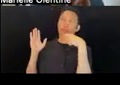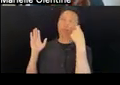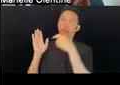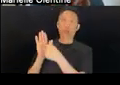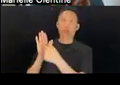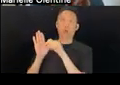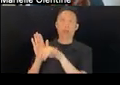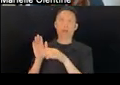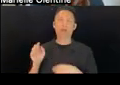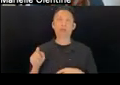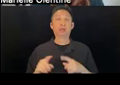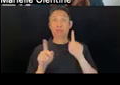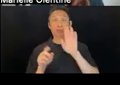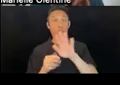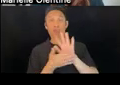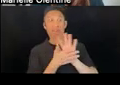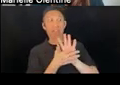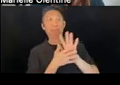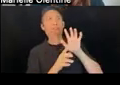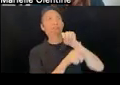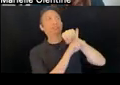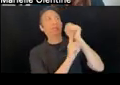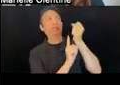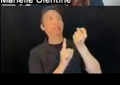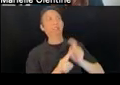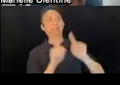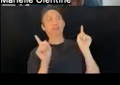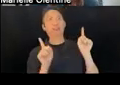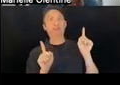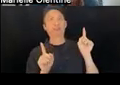about the festival, even if you do, look it up one by one. See if it was selected for subject matter. For